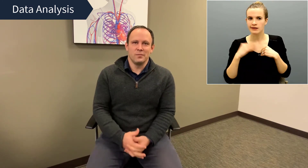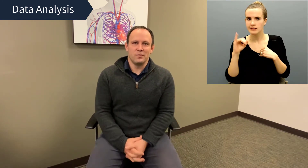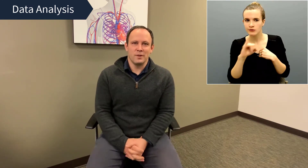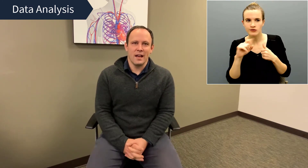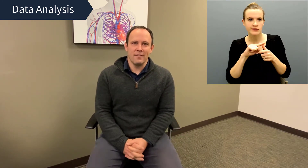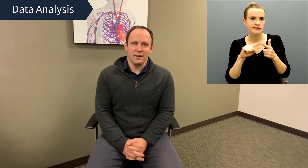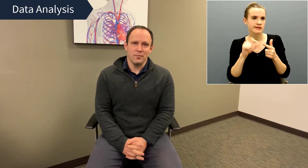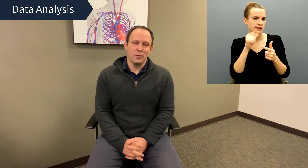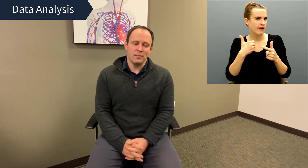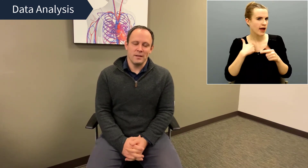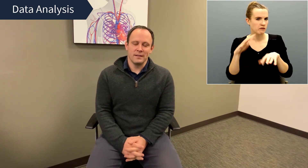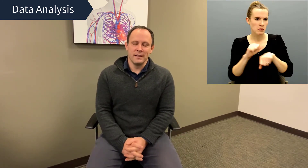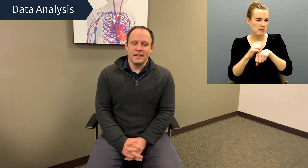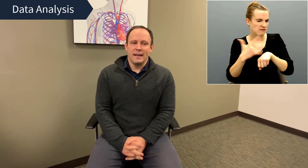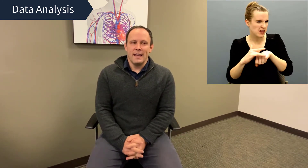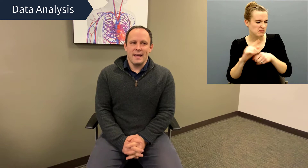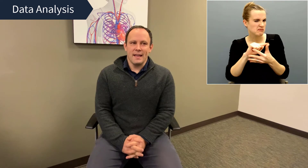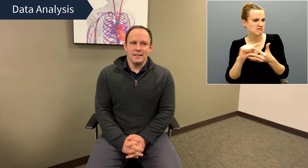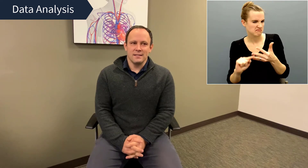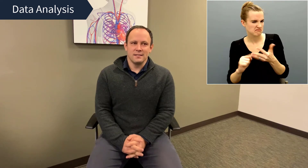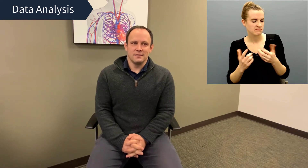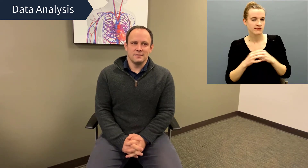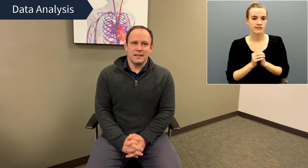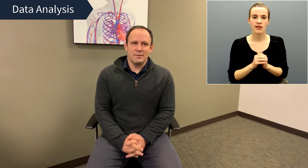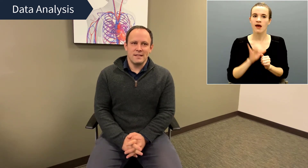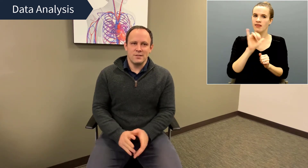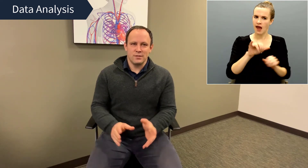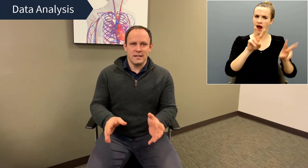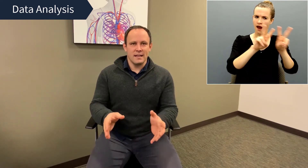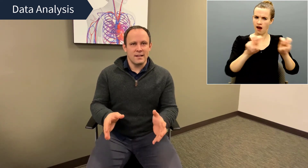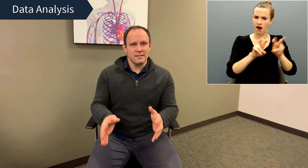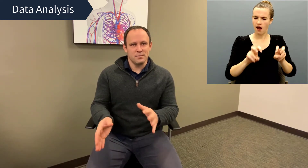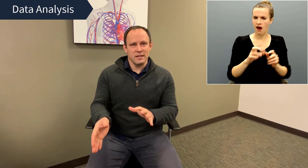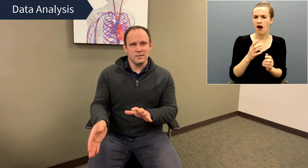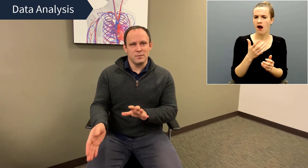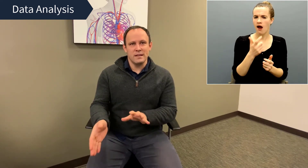for not having an appointment. And that was an interesting analysis because we